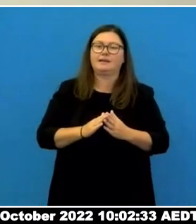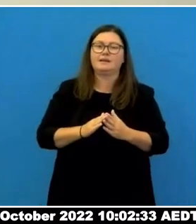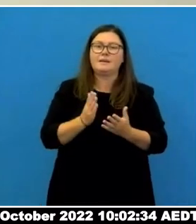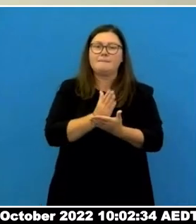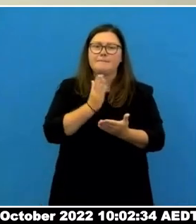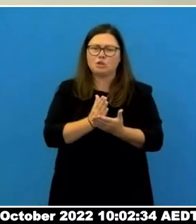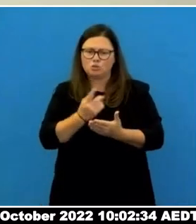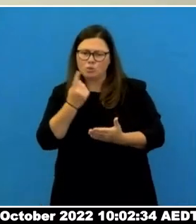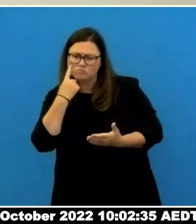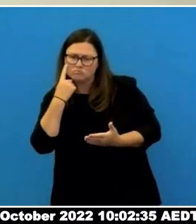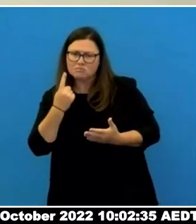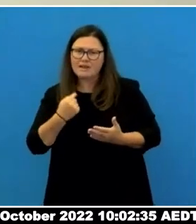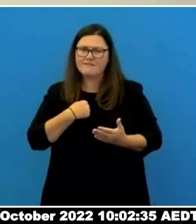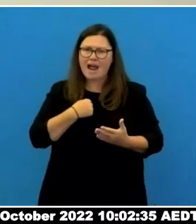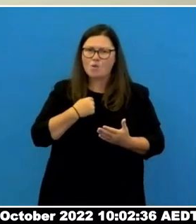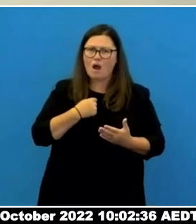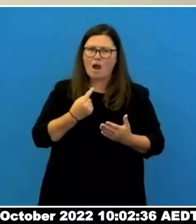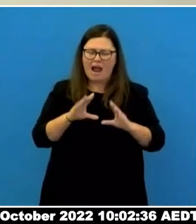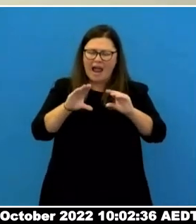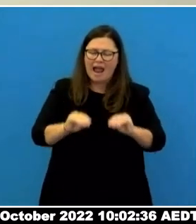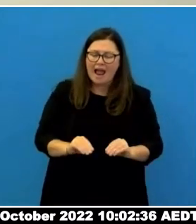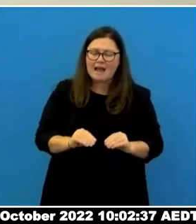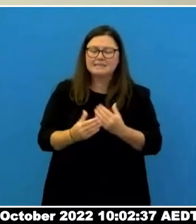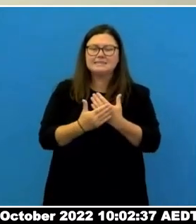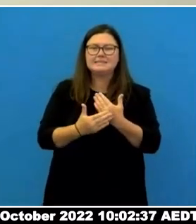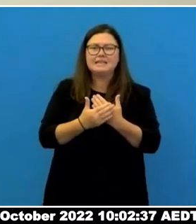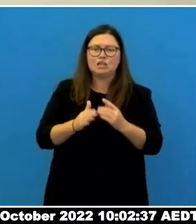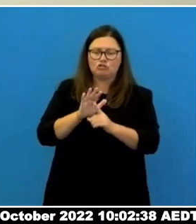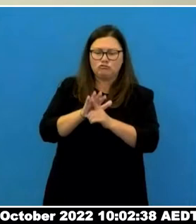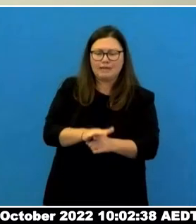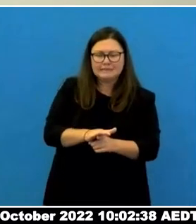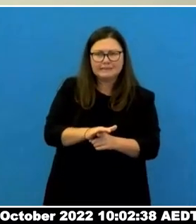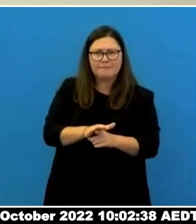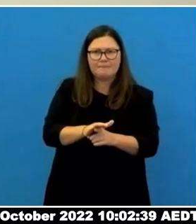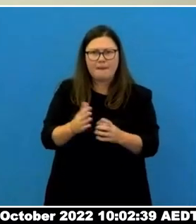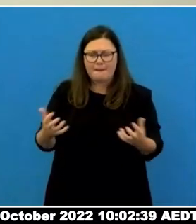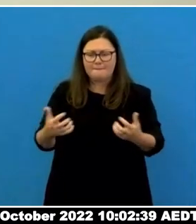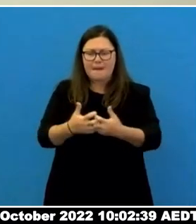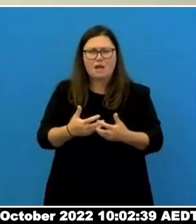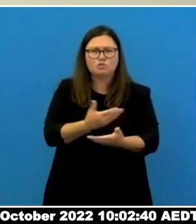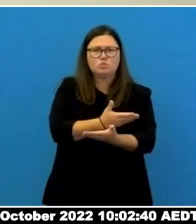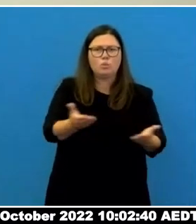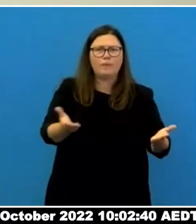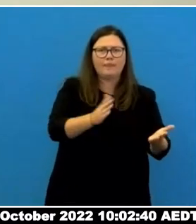reflect community priorities and draw on communities' strengths, knowledge and expertise.